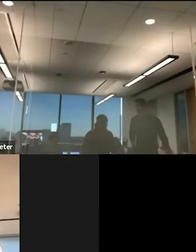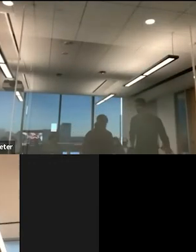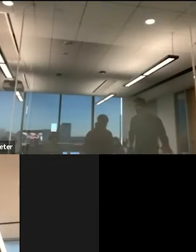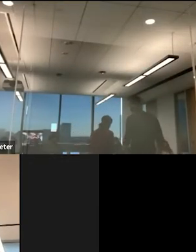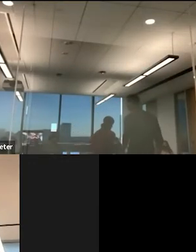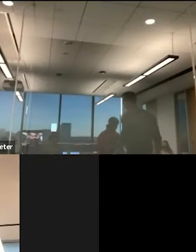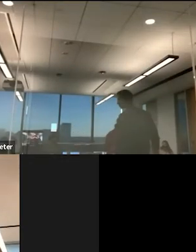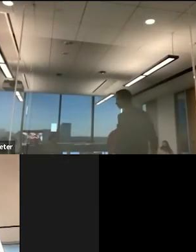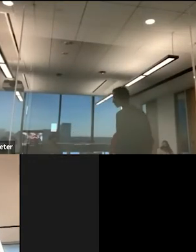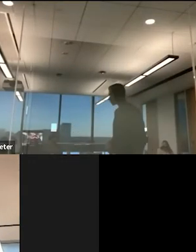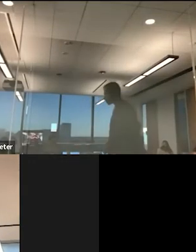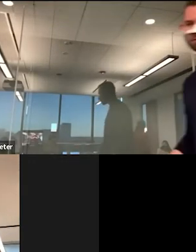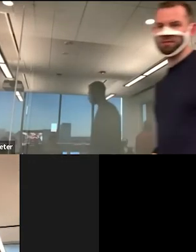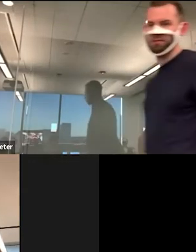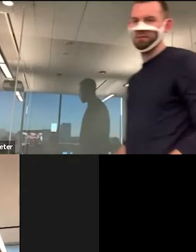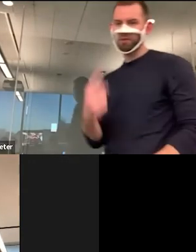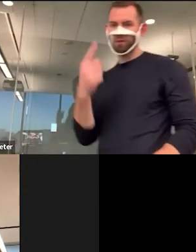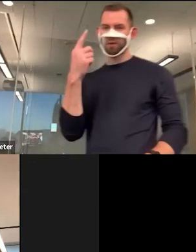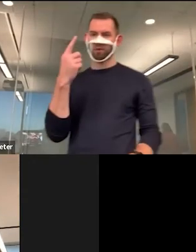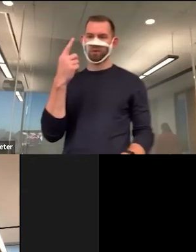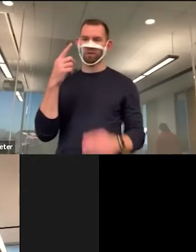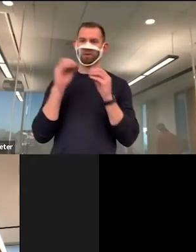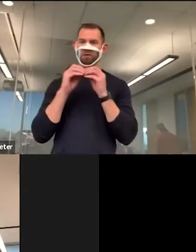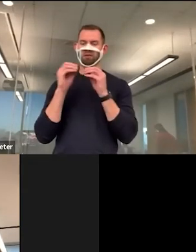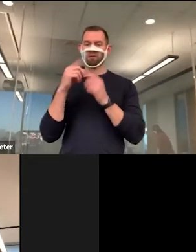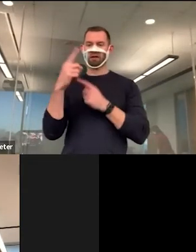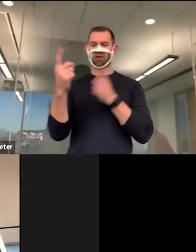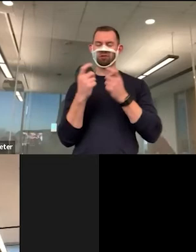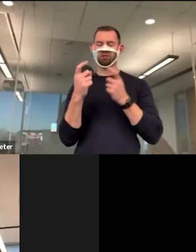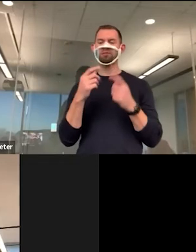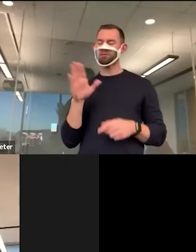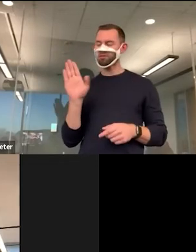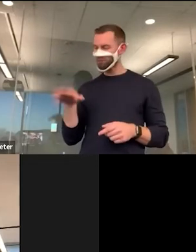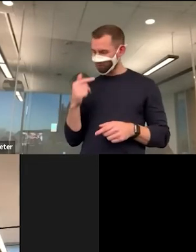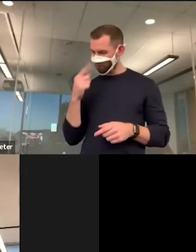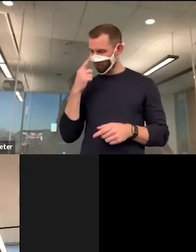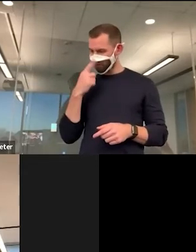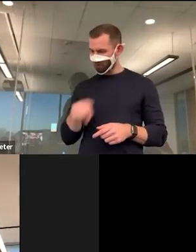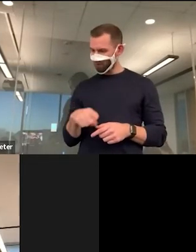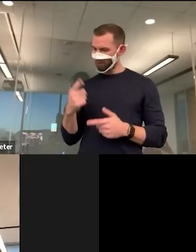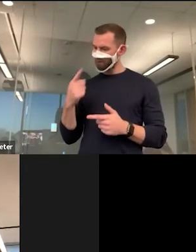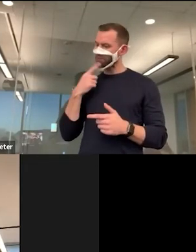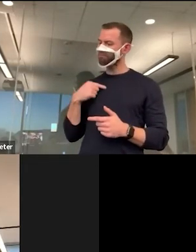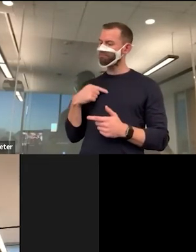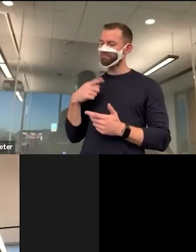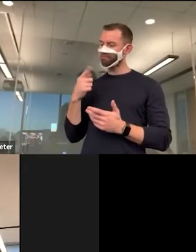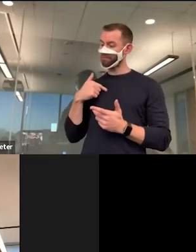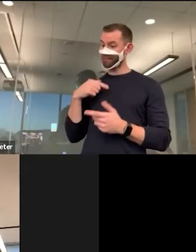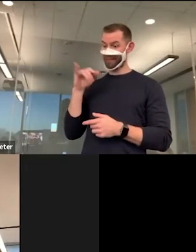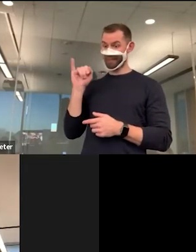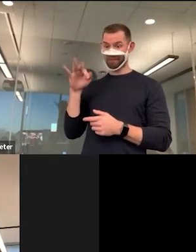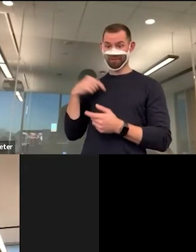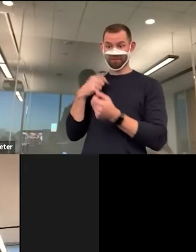it says can you offer what an ally can do in the workplace to progress this important equity agenda